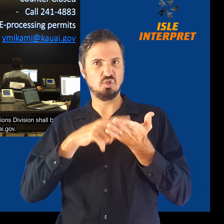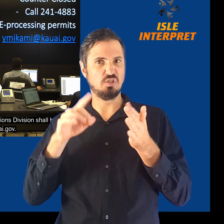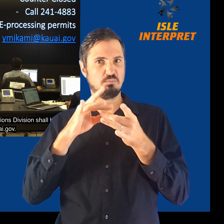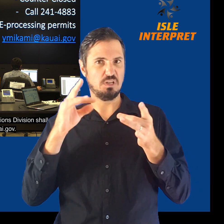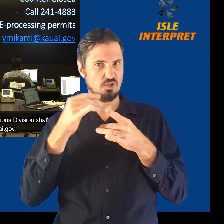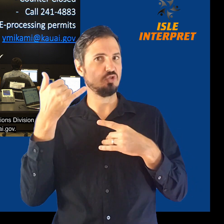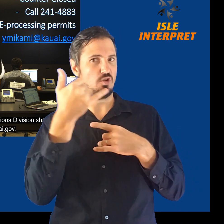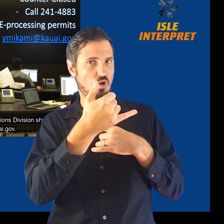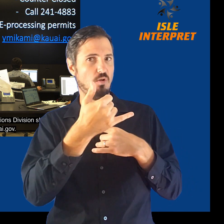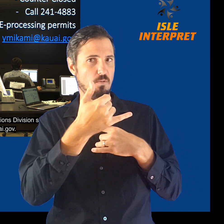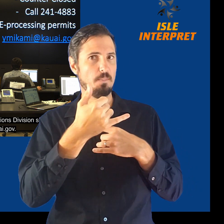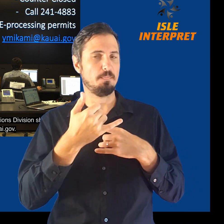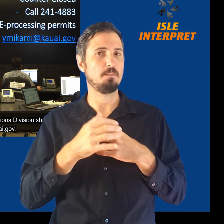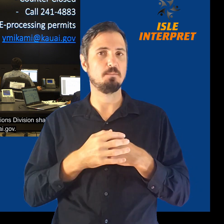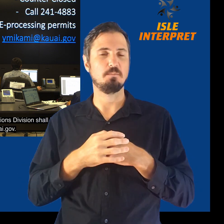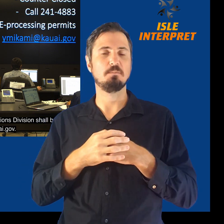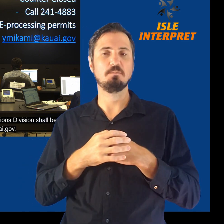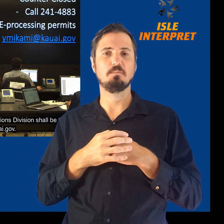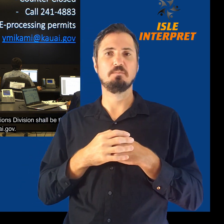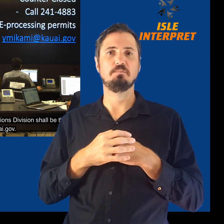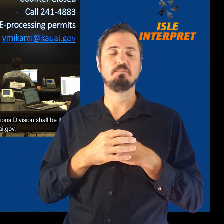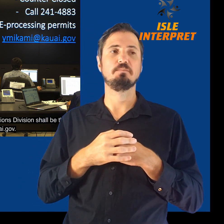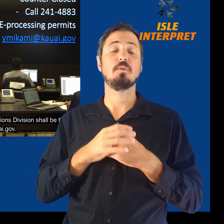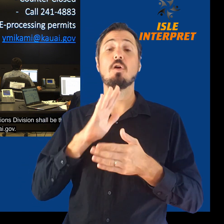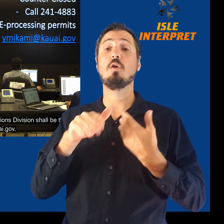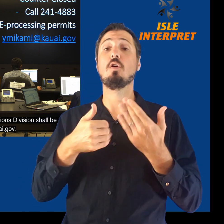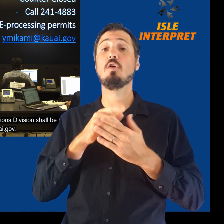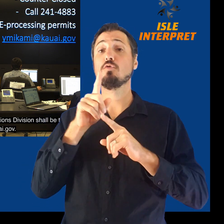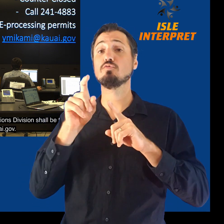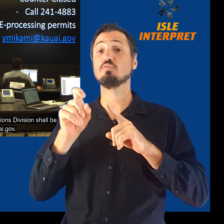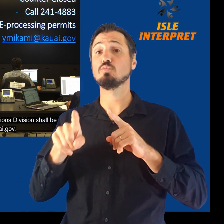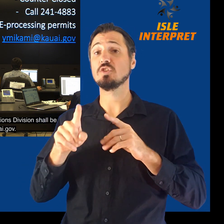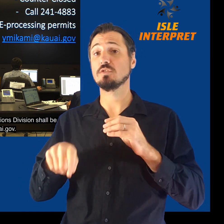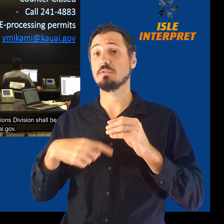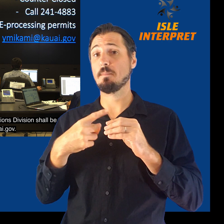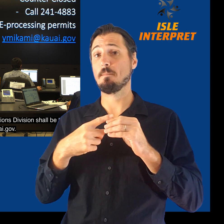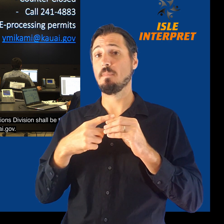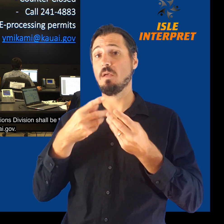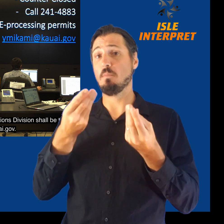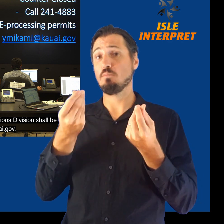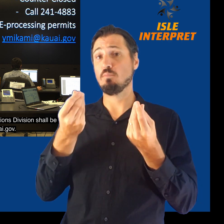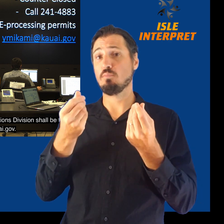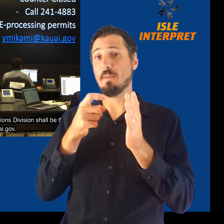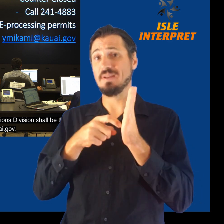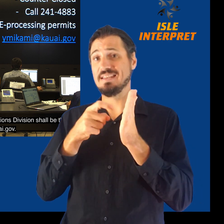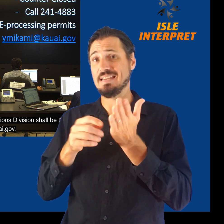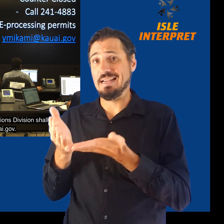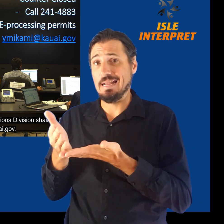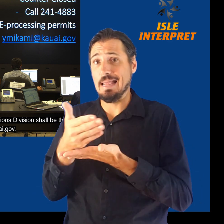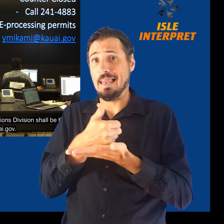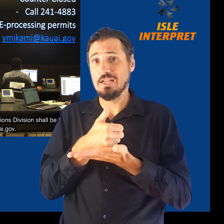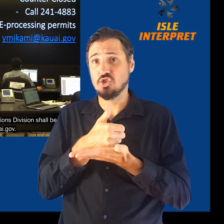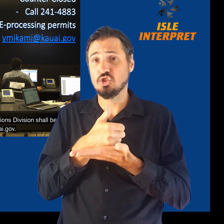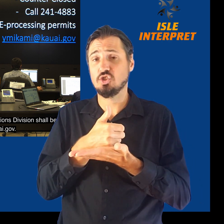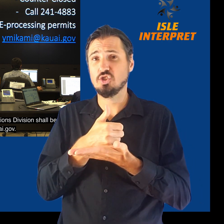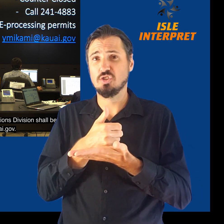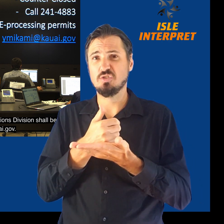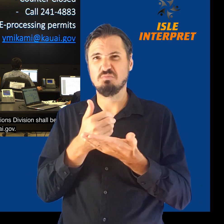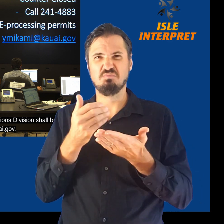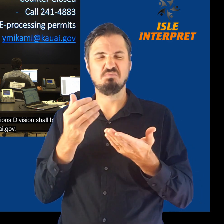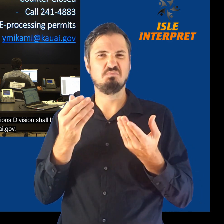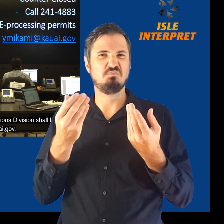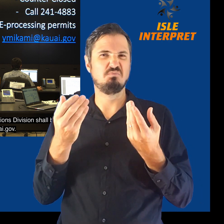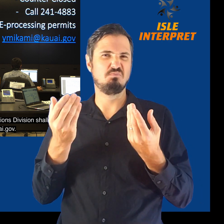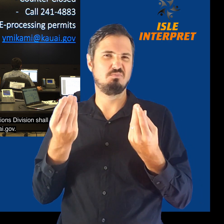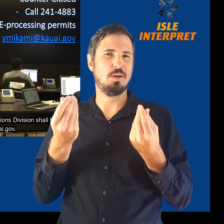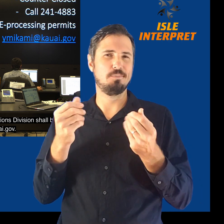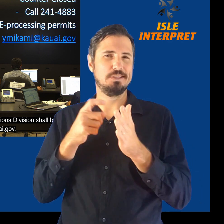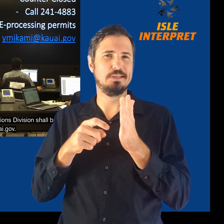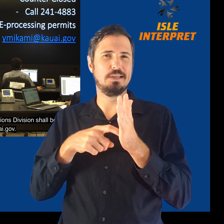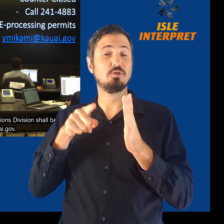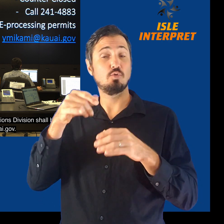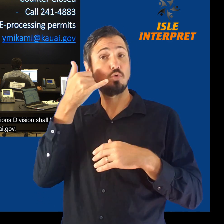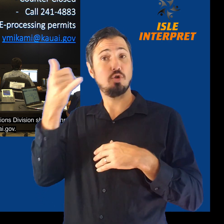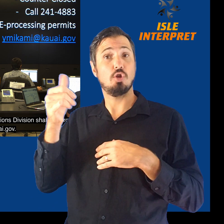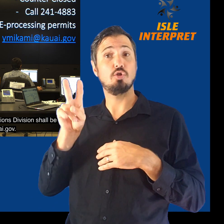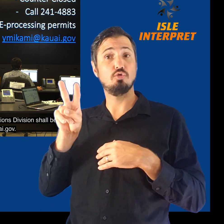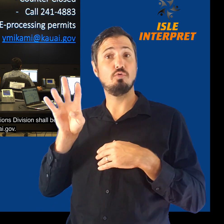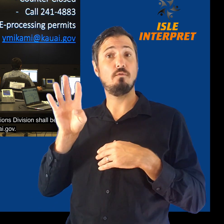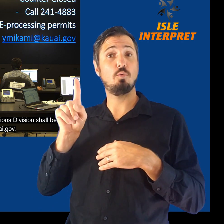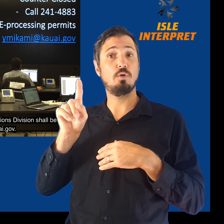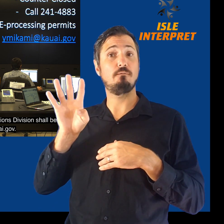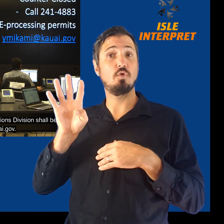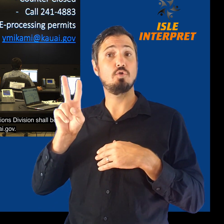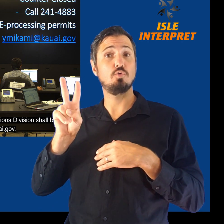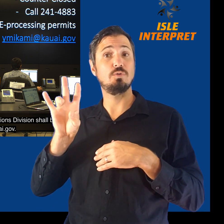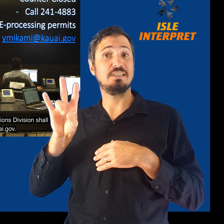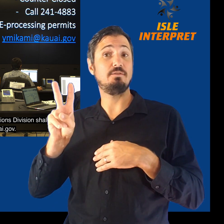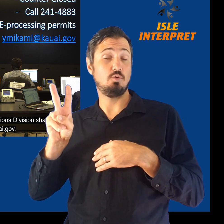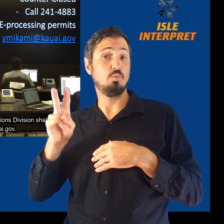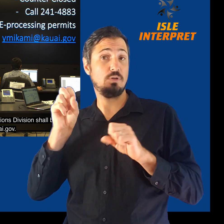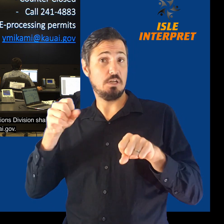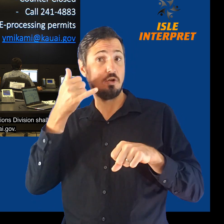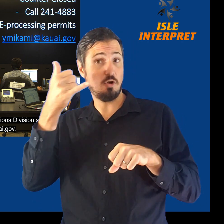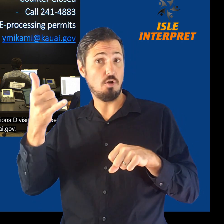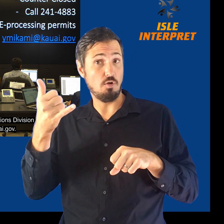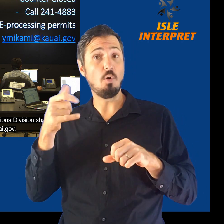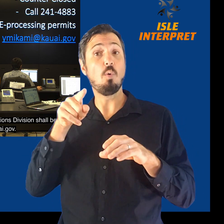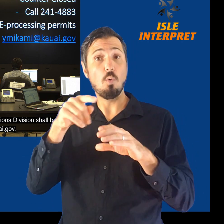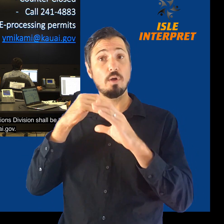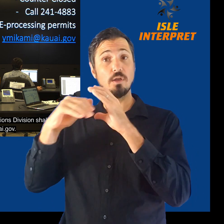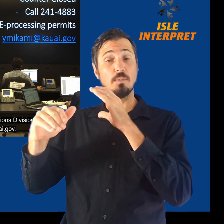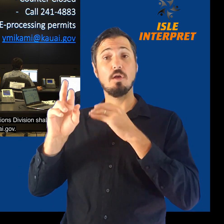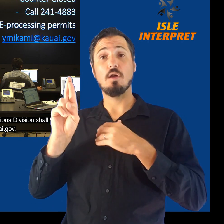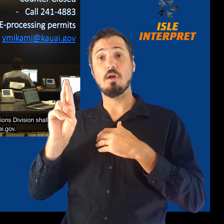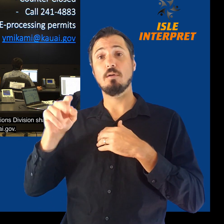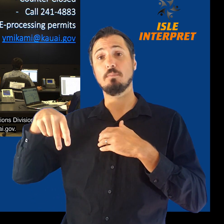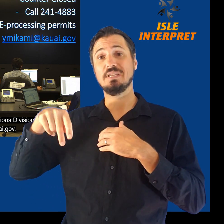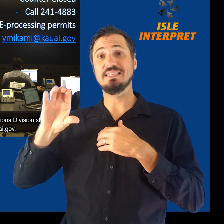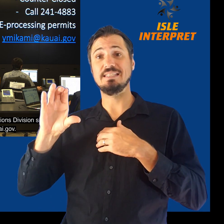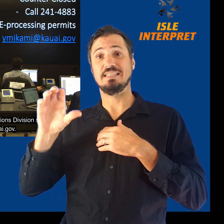All inquiries and communications with the Real Property Tax Collections Division shall be through phone at 241-4272 or by emailing rpc@kauai.gov.